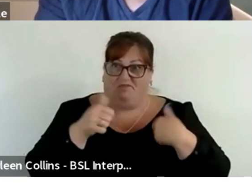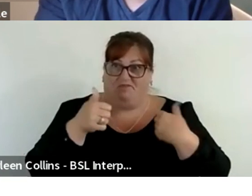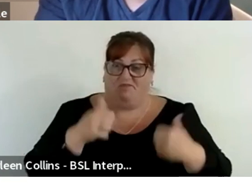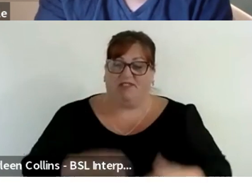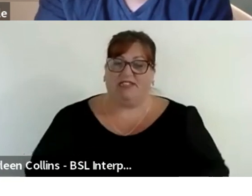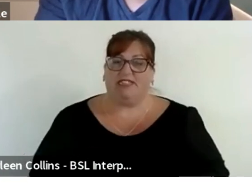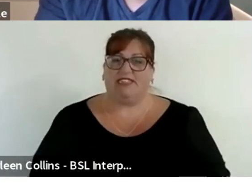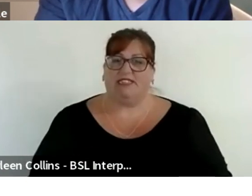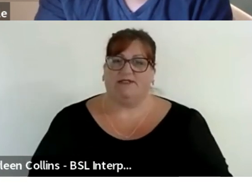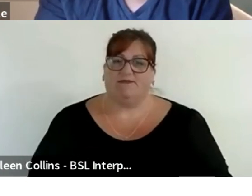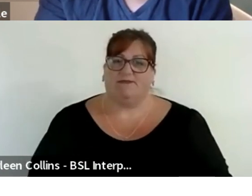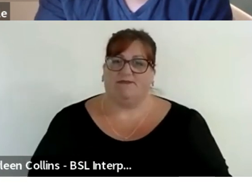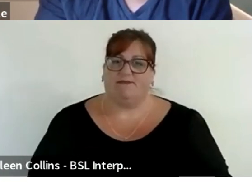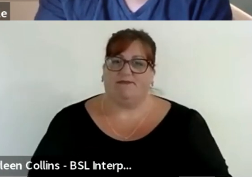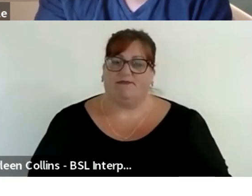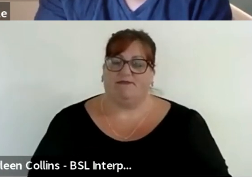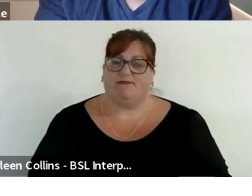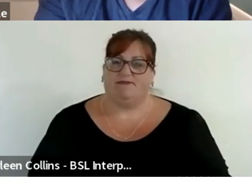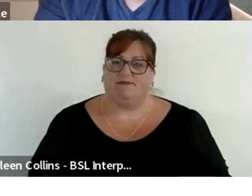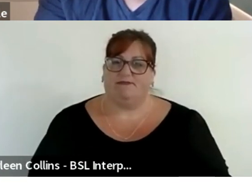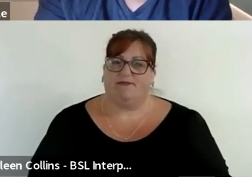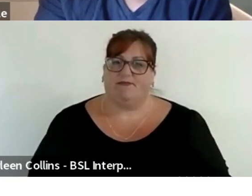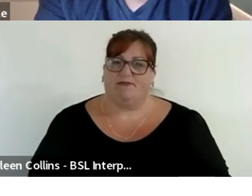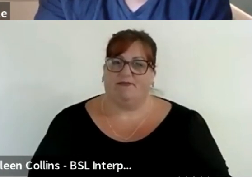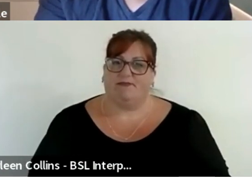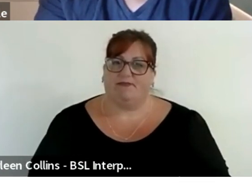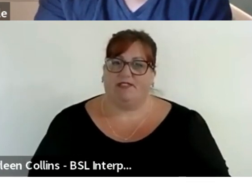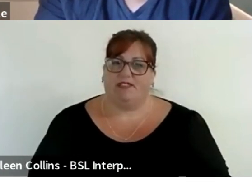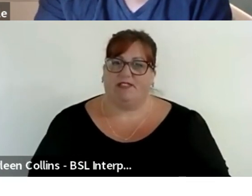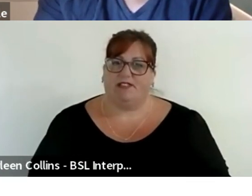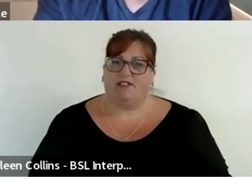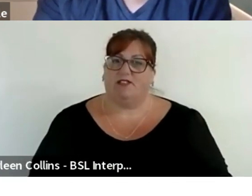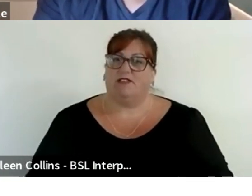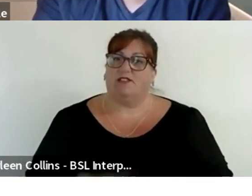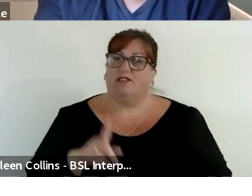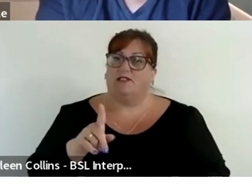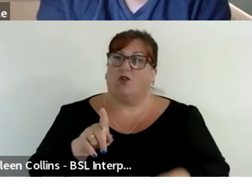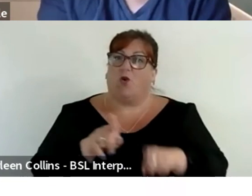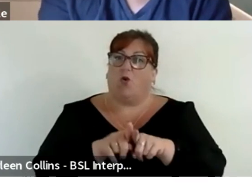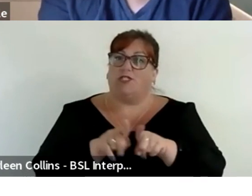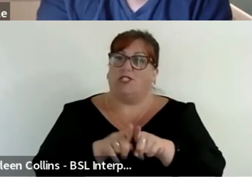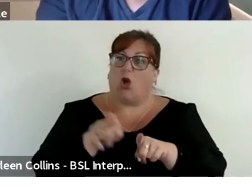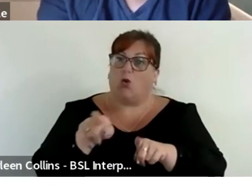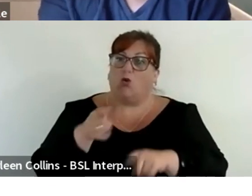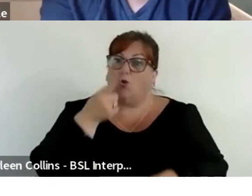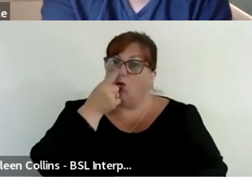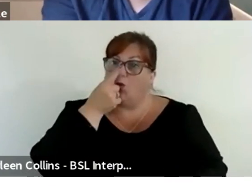Also, we do have, if you would like to go to the Evenbreak website and check